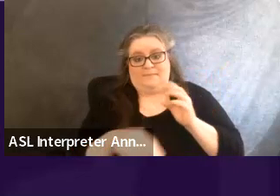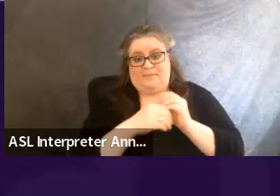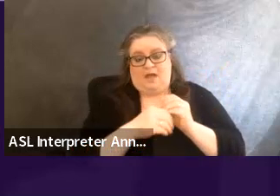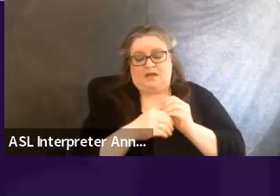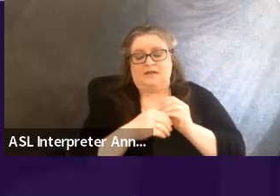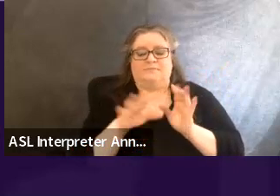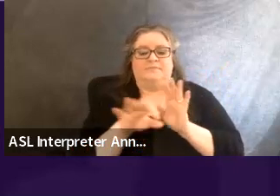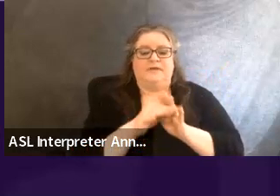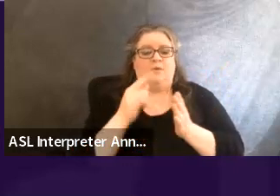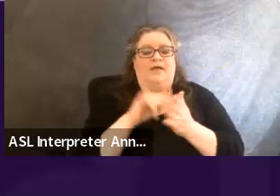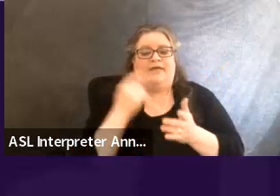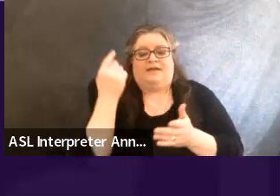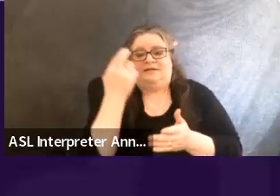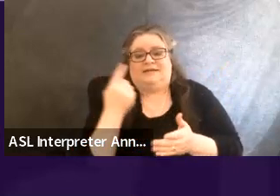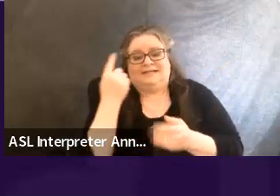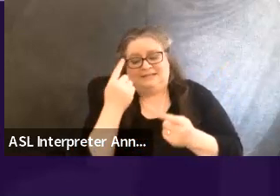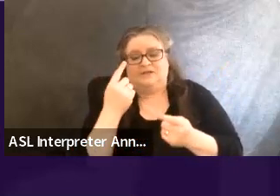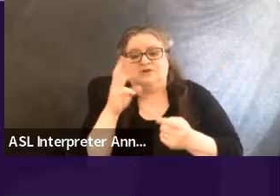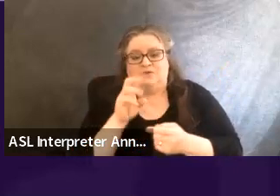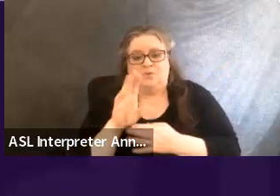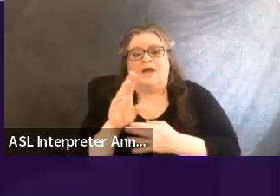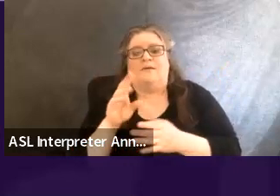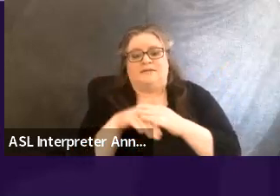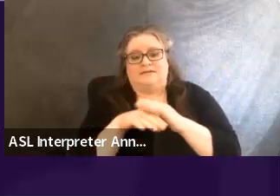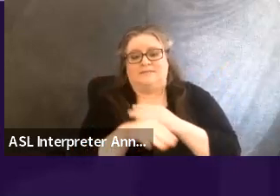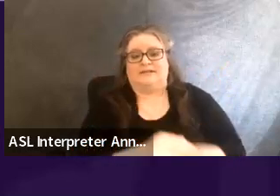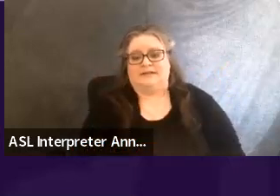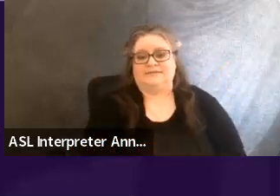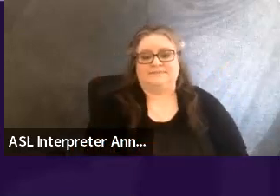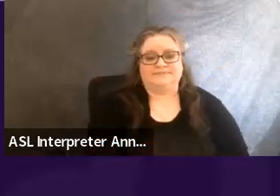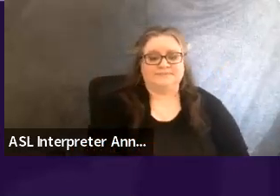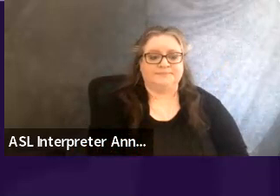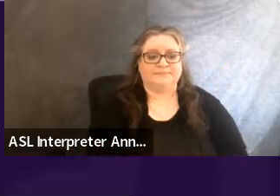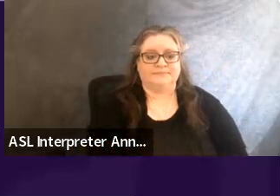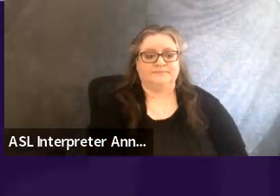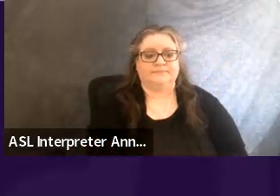or even just considers web accessibility. When it comes to field tables,